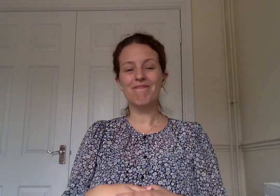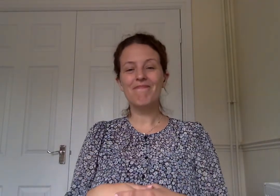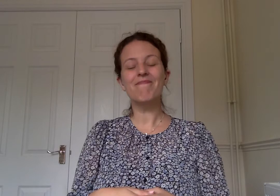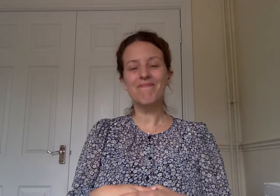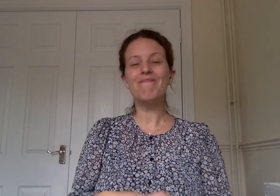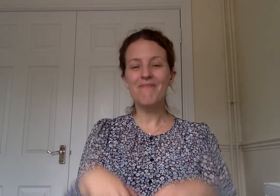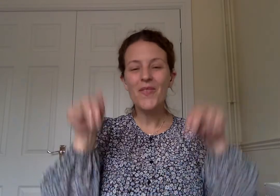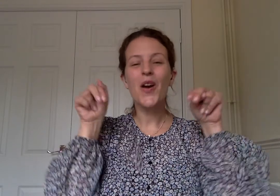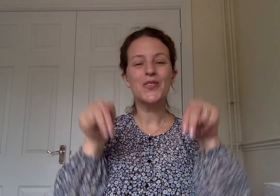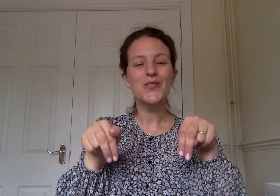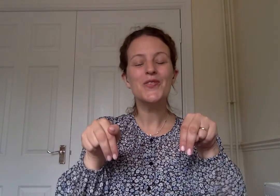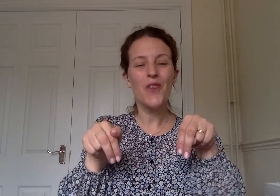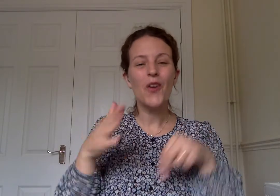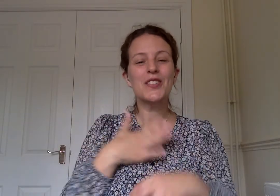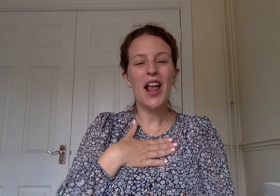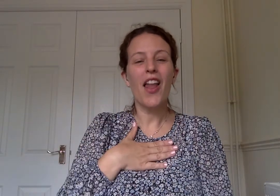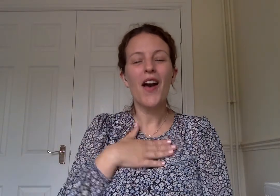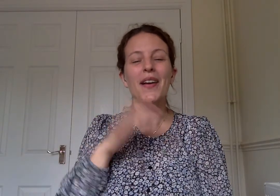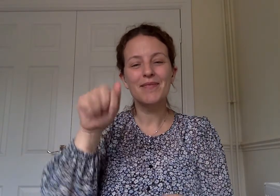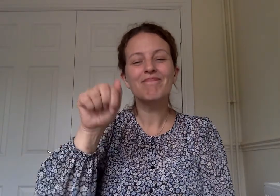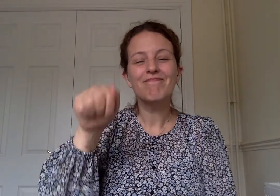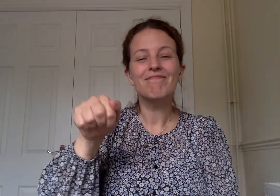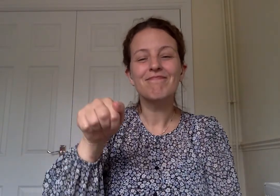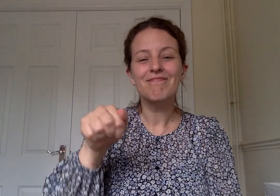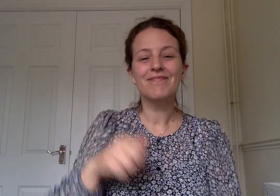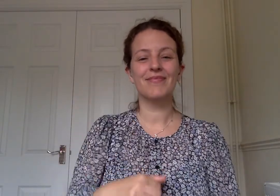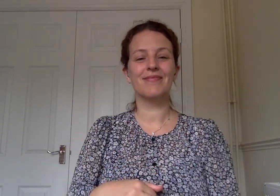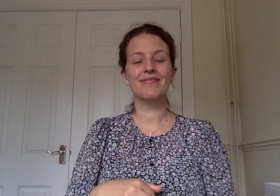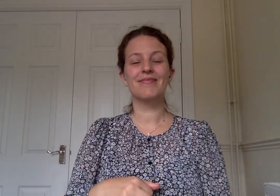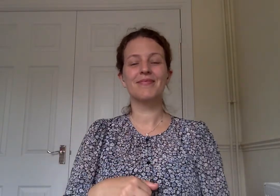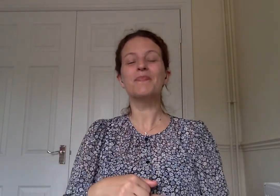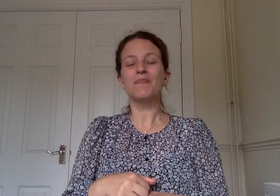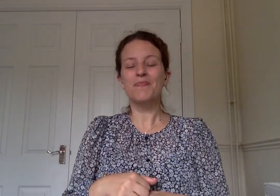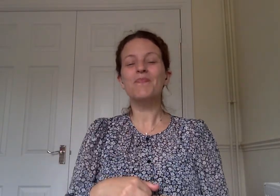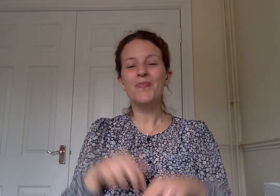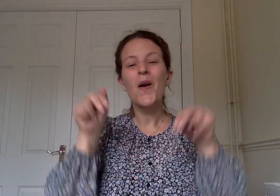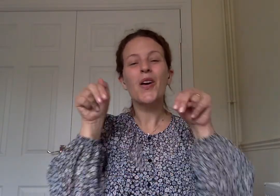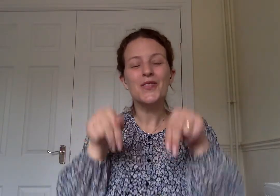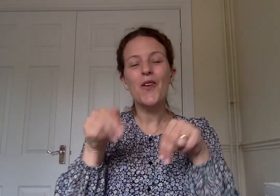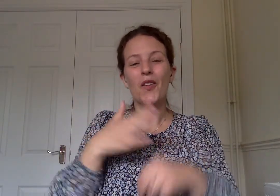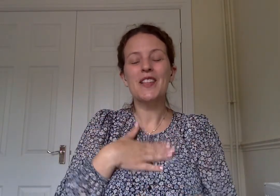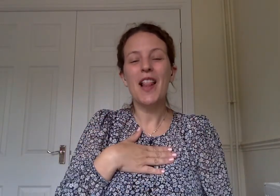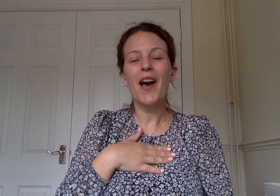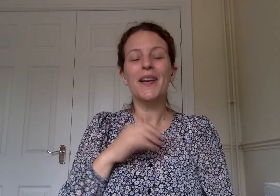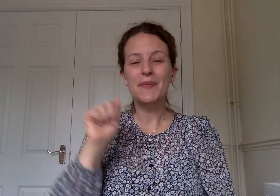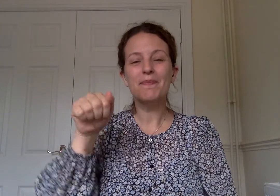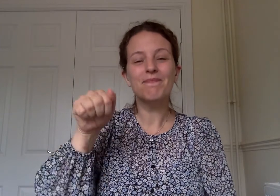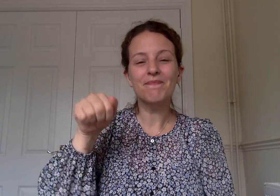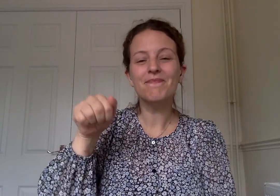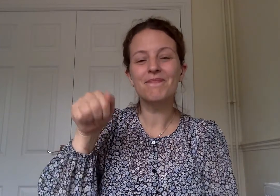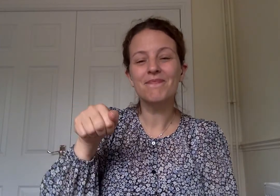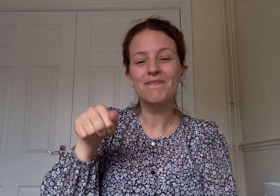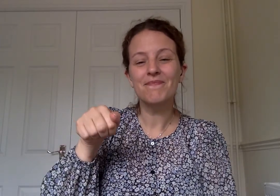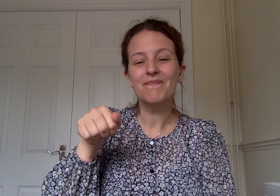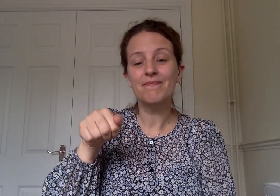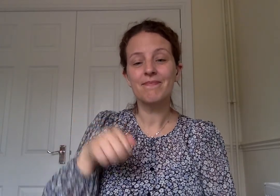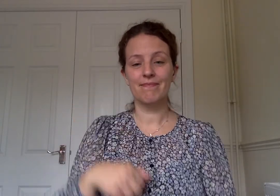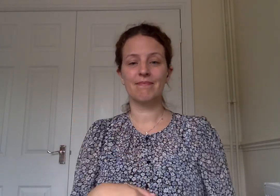Yes, dog like, yes.